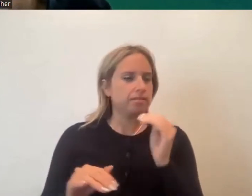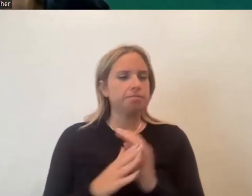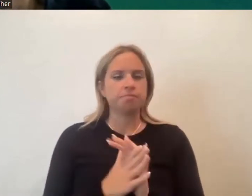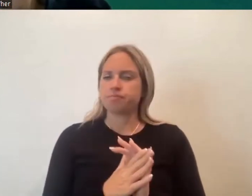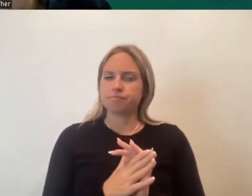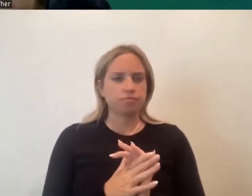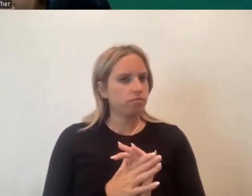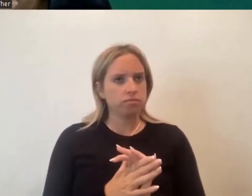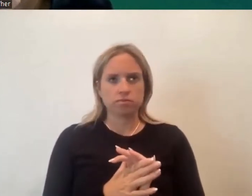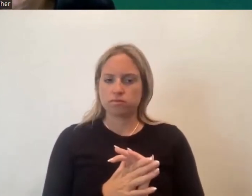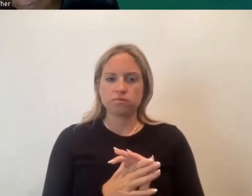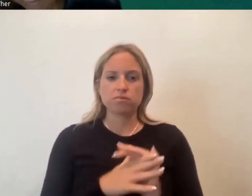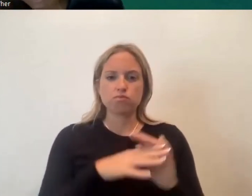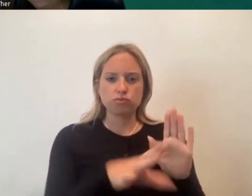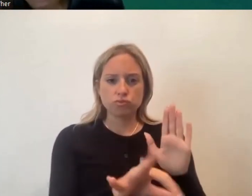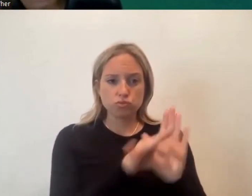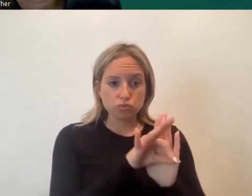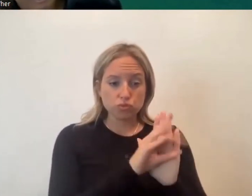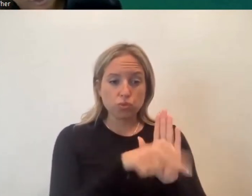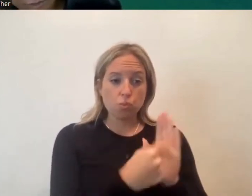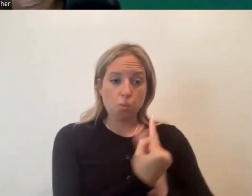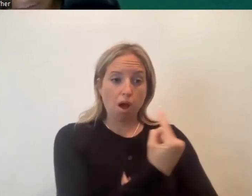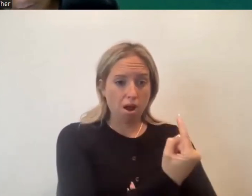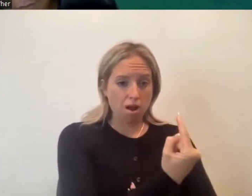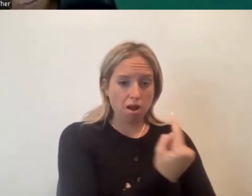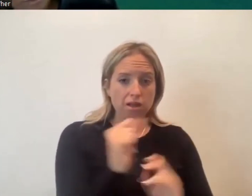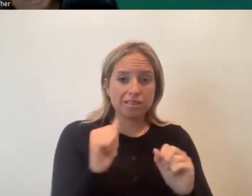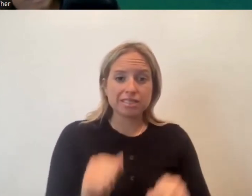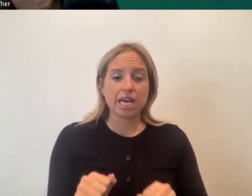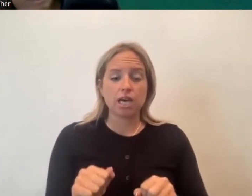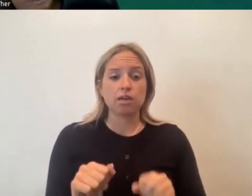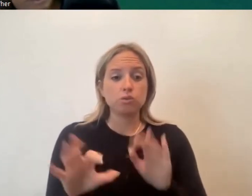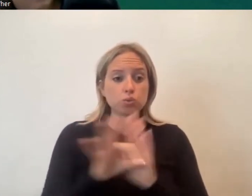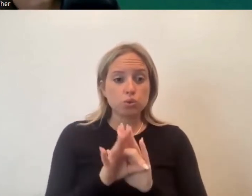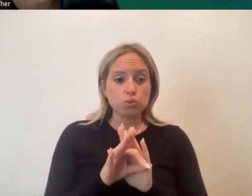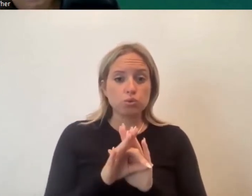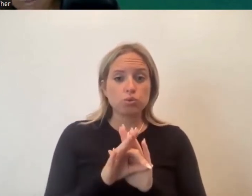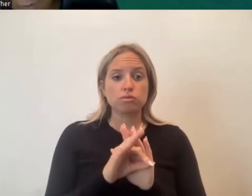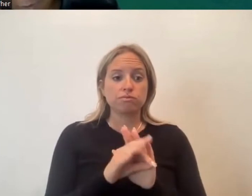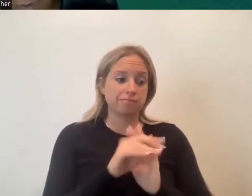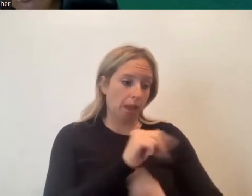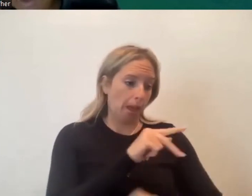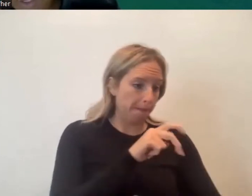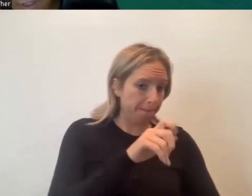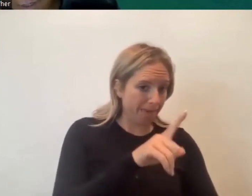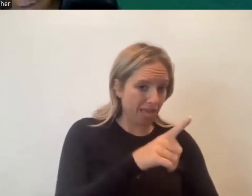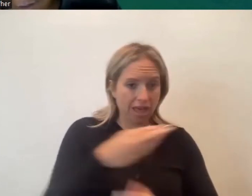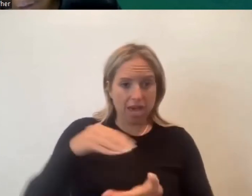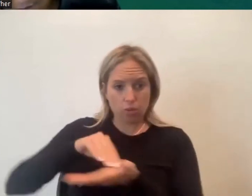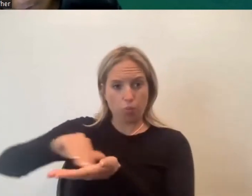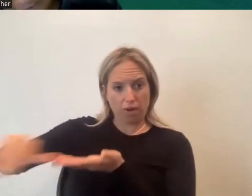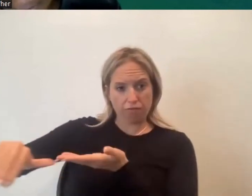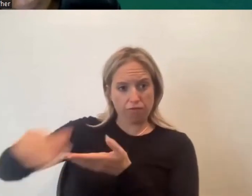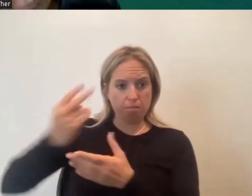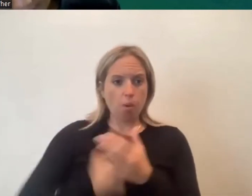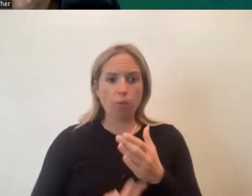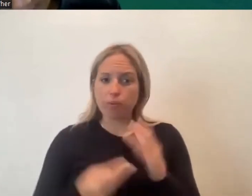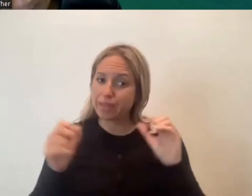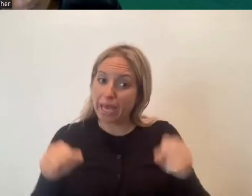You can choose to do only one of them or you can choose to do both. Tadra: Okay. All right.